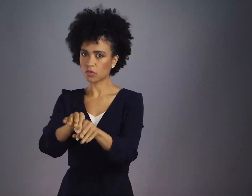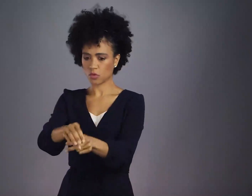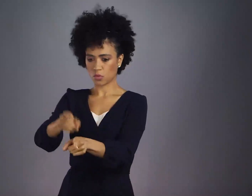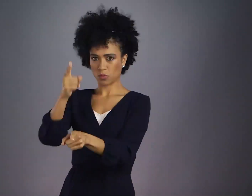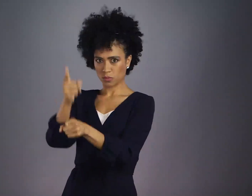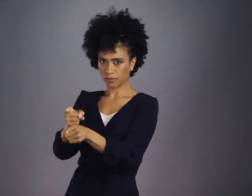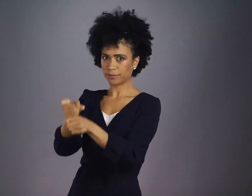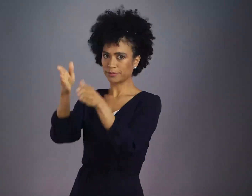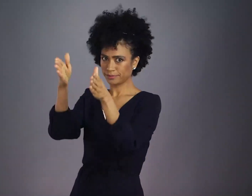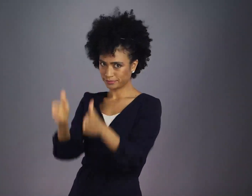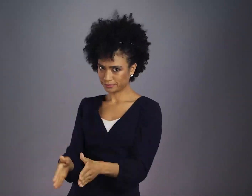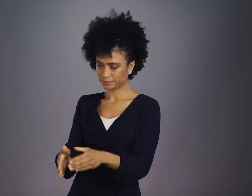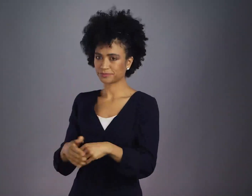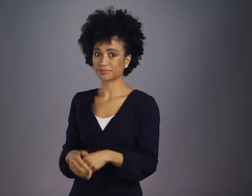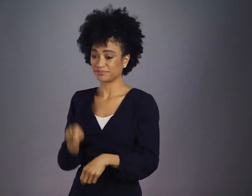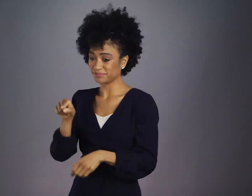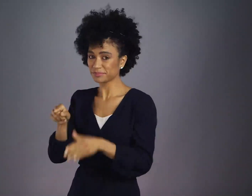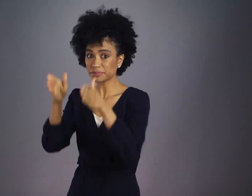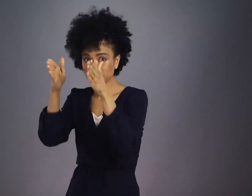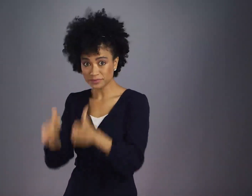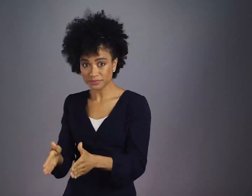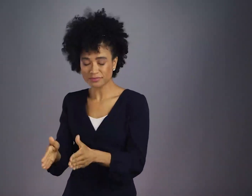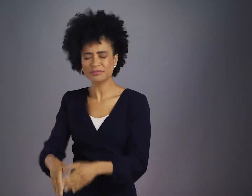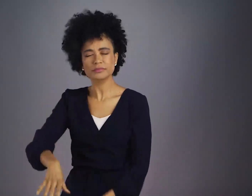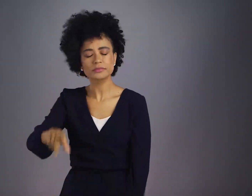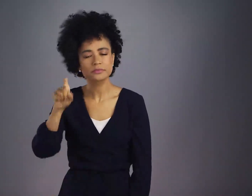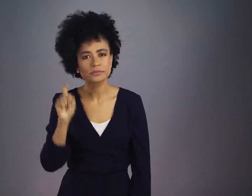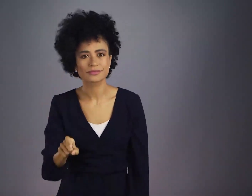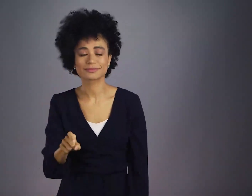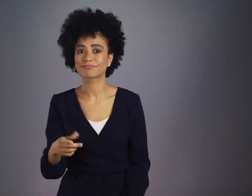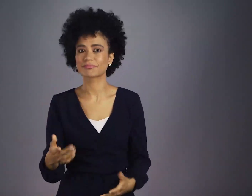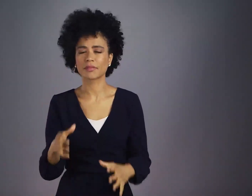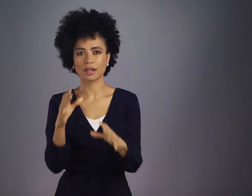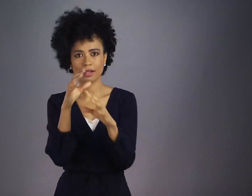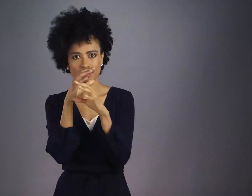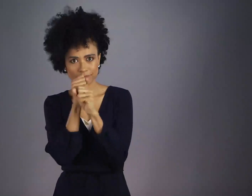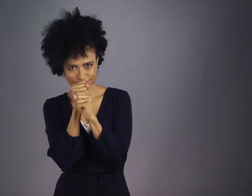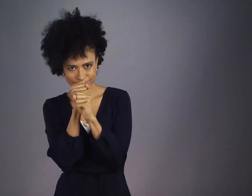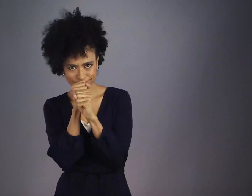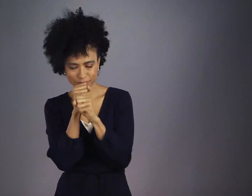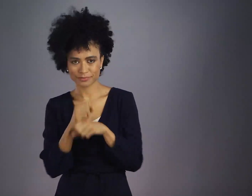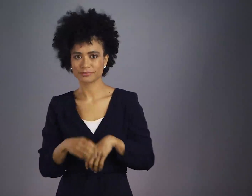We say this because we are very anxious that we talk to the right person.